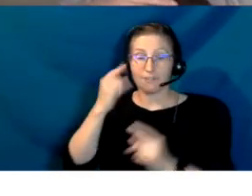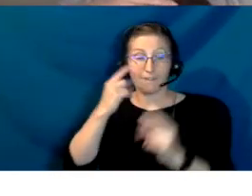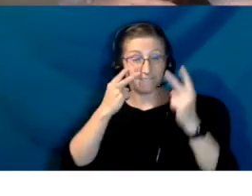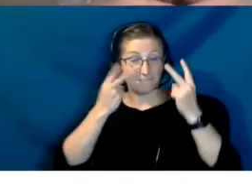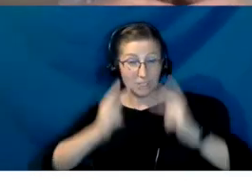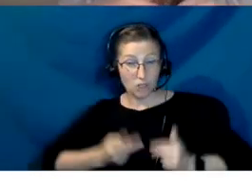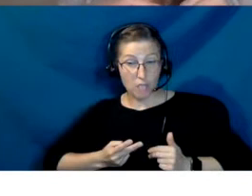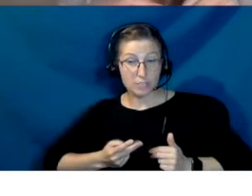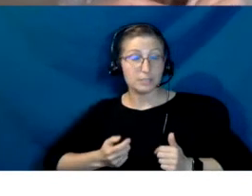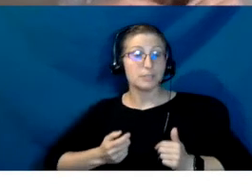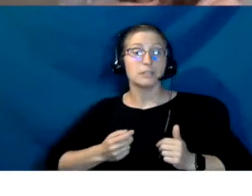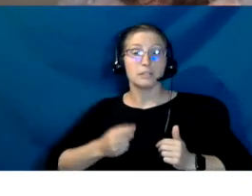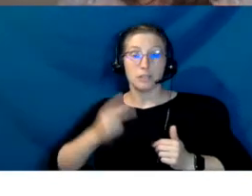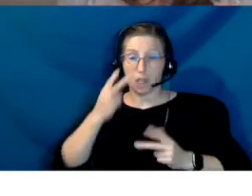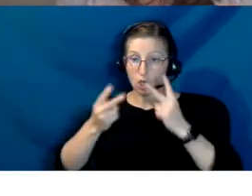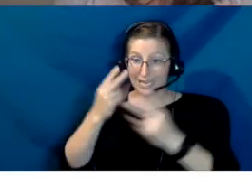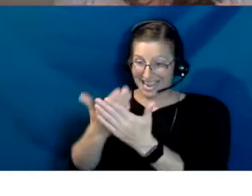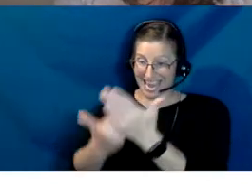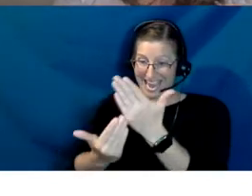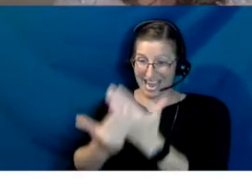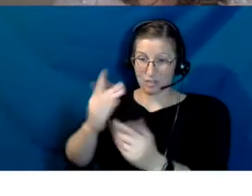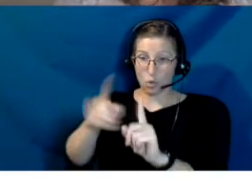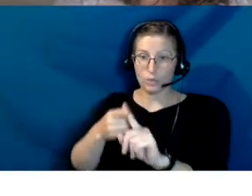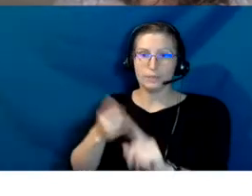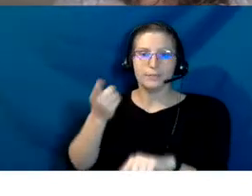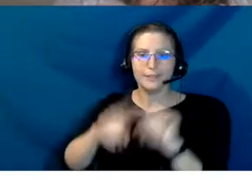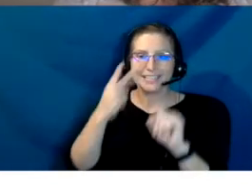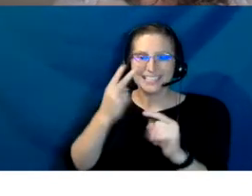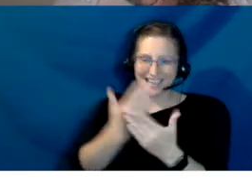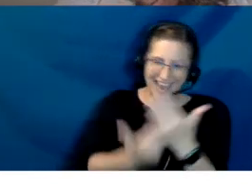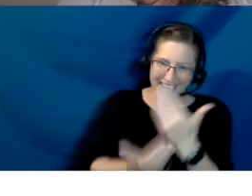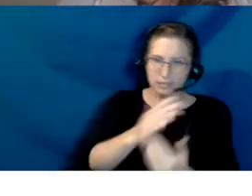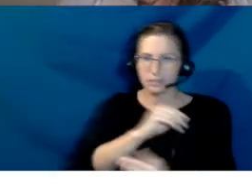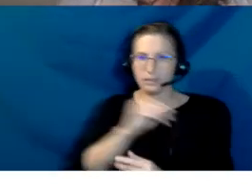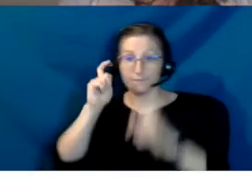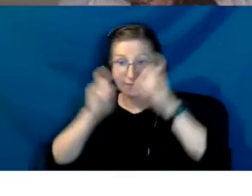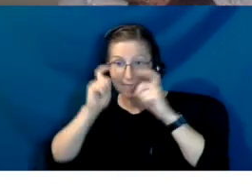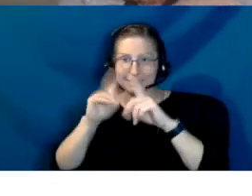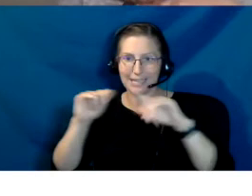your face at the same time. Something else that can be very challenging for children